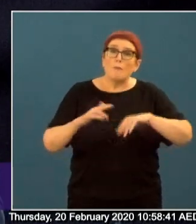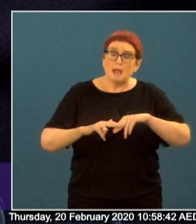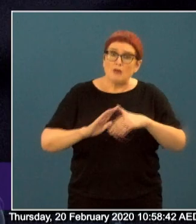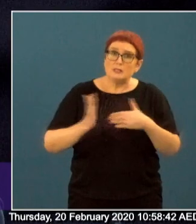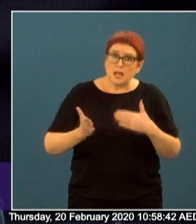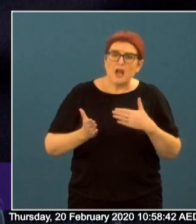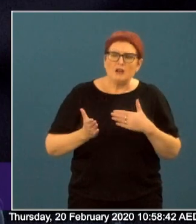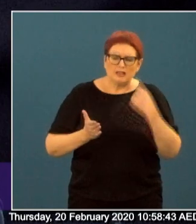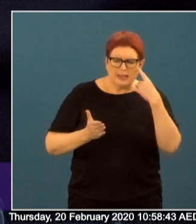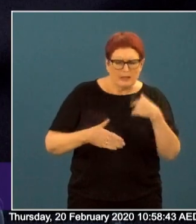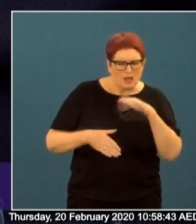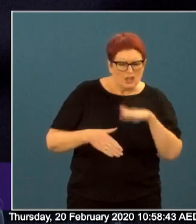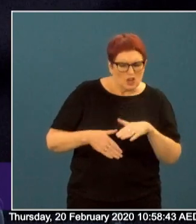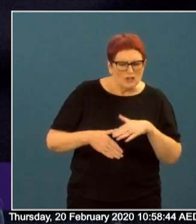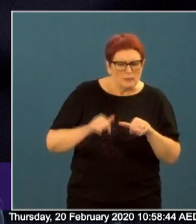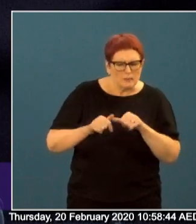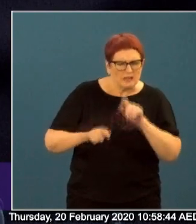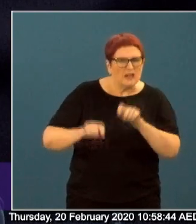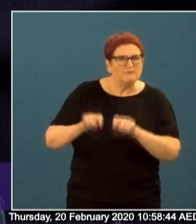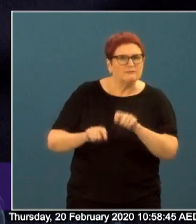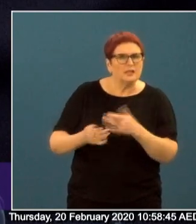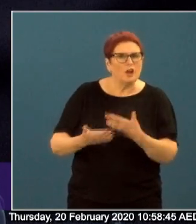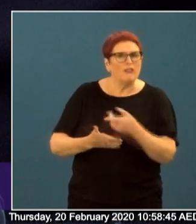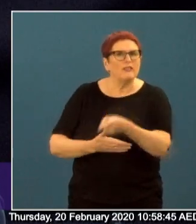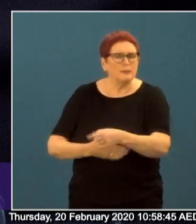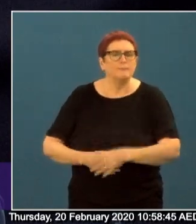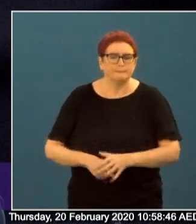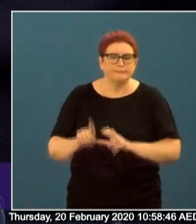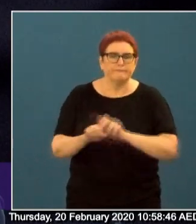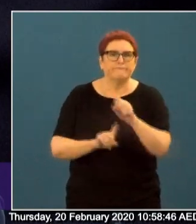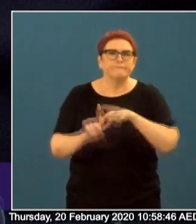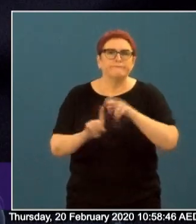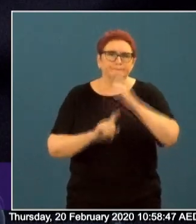There's also been an increased awareness of people of adult years